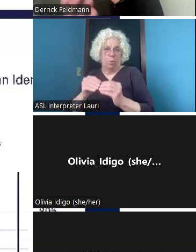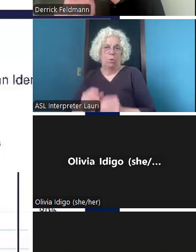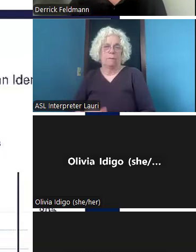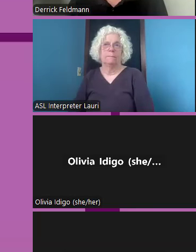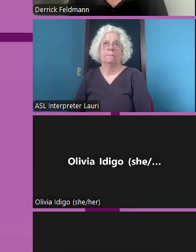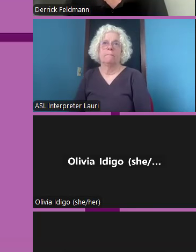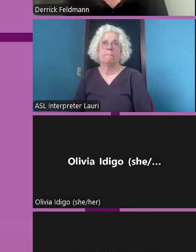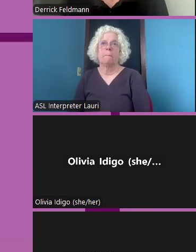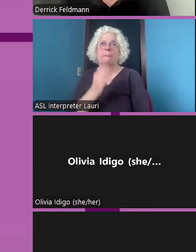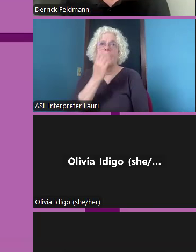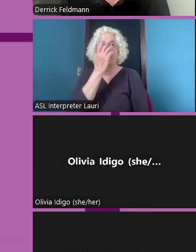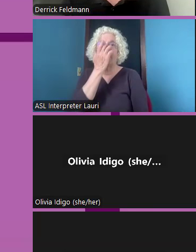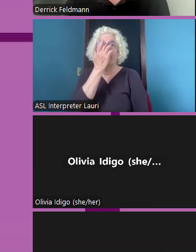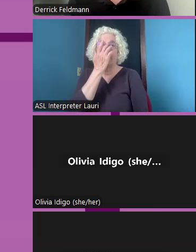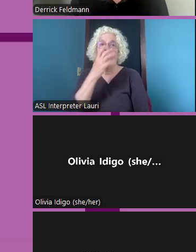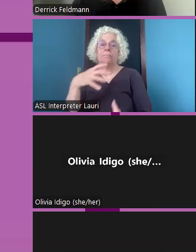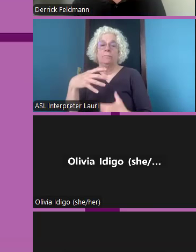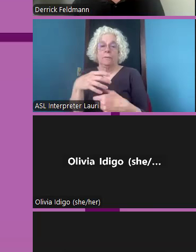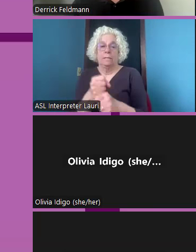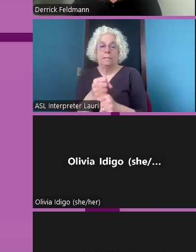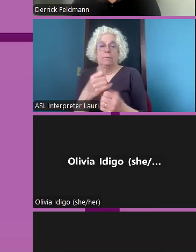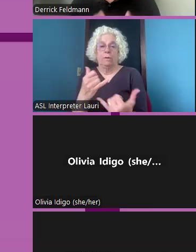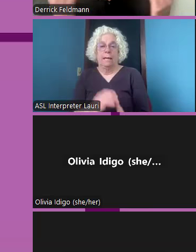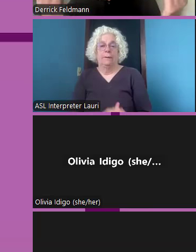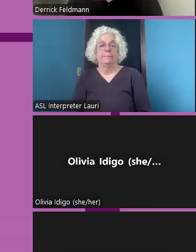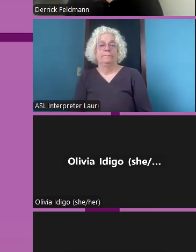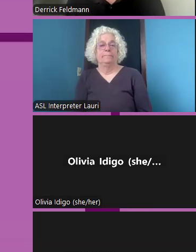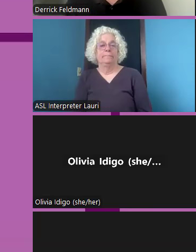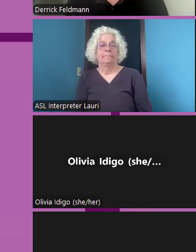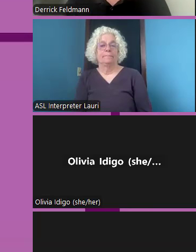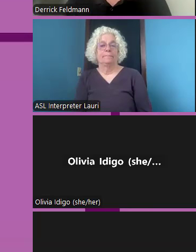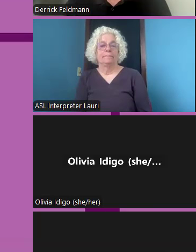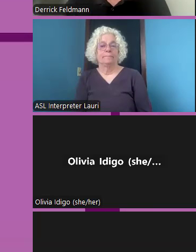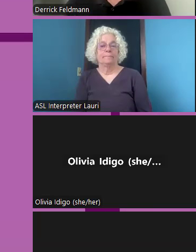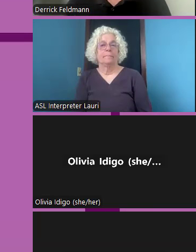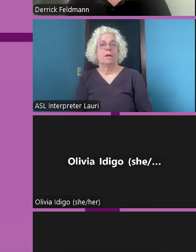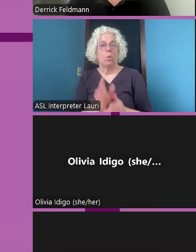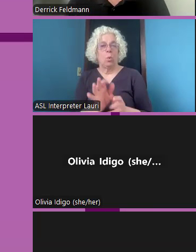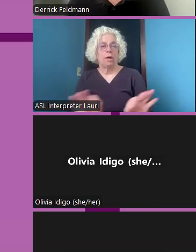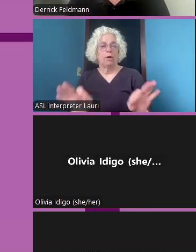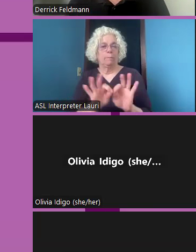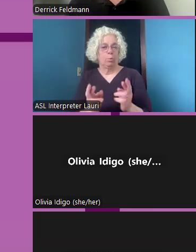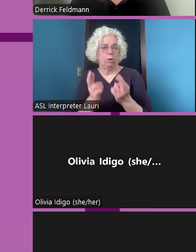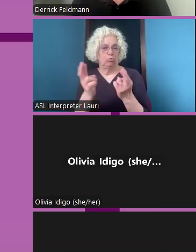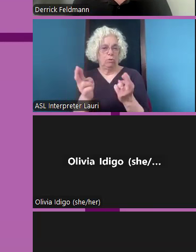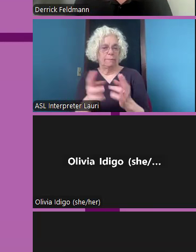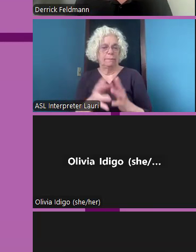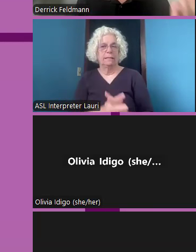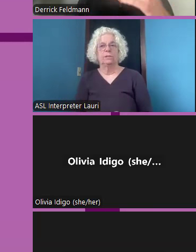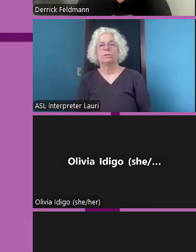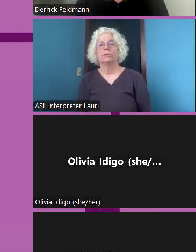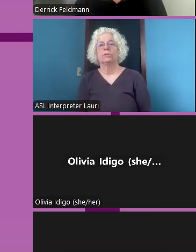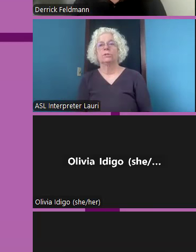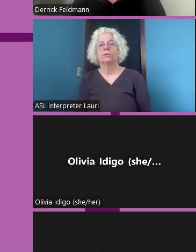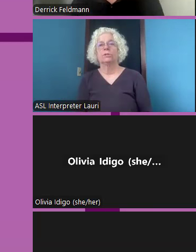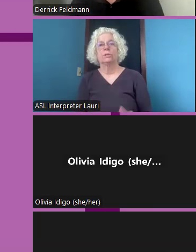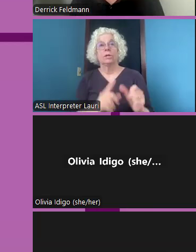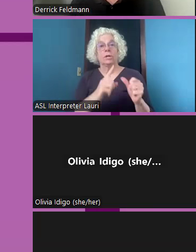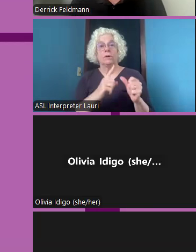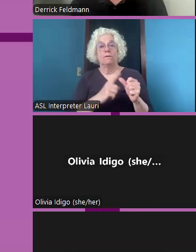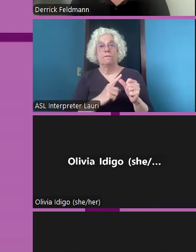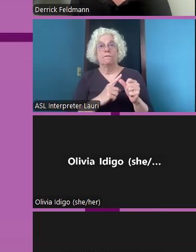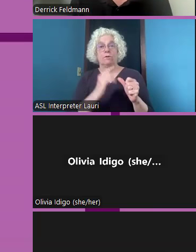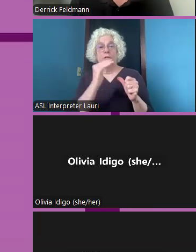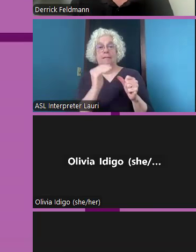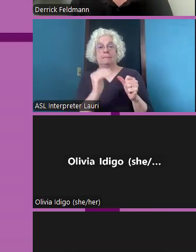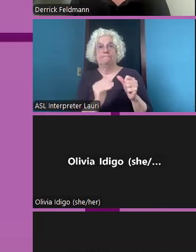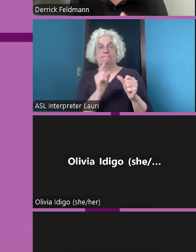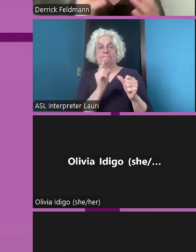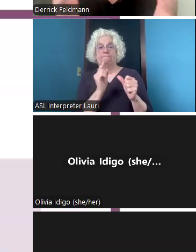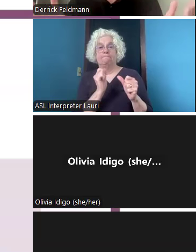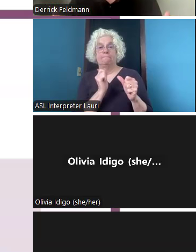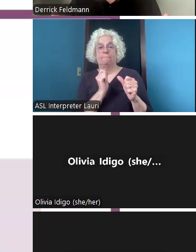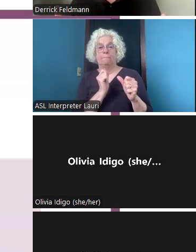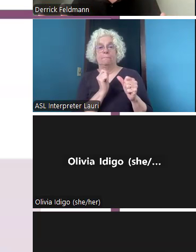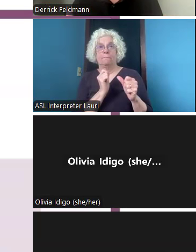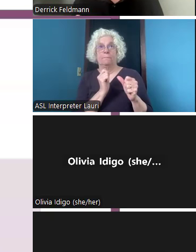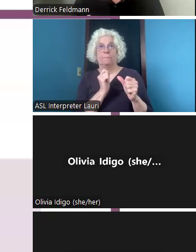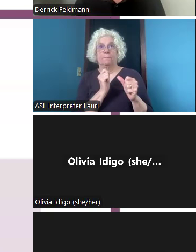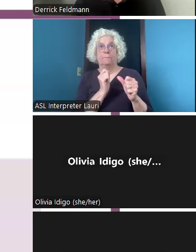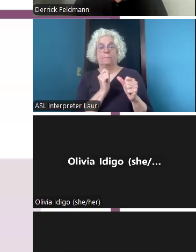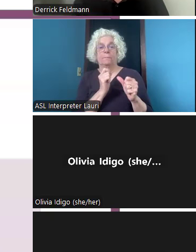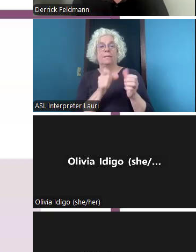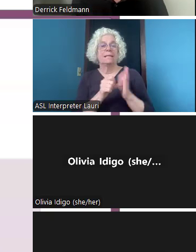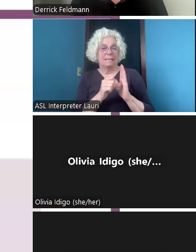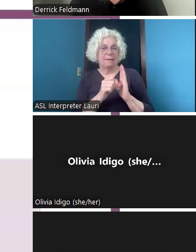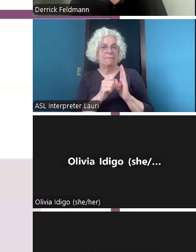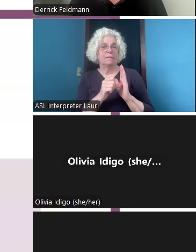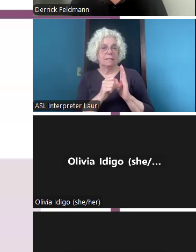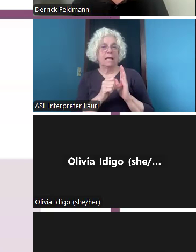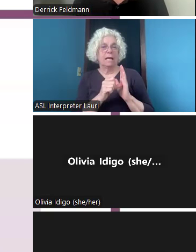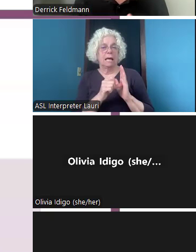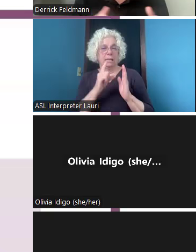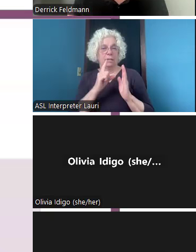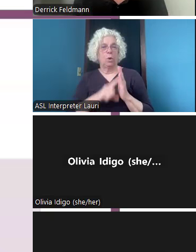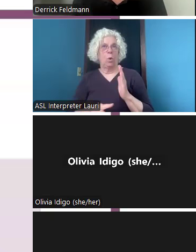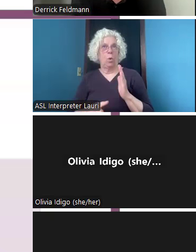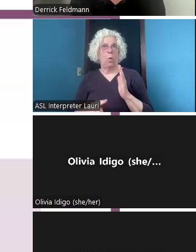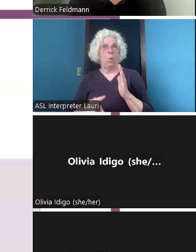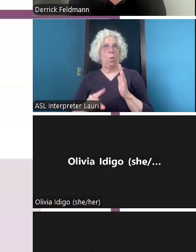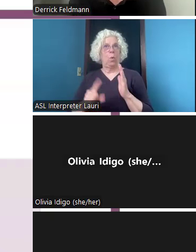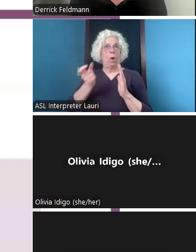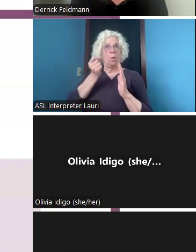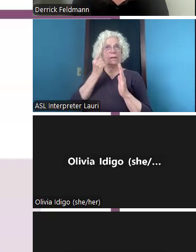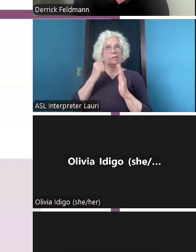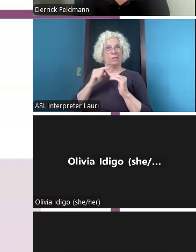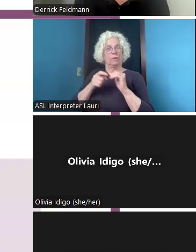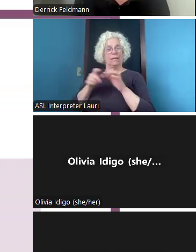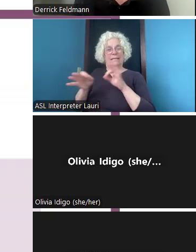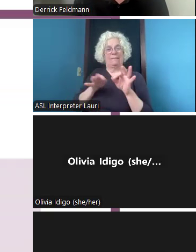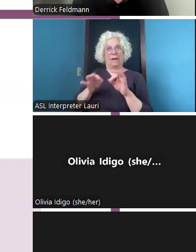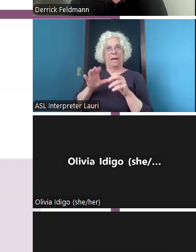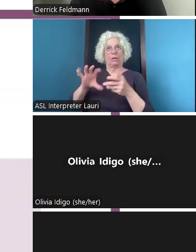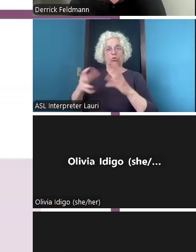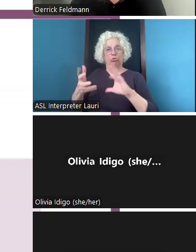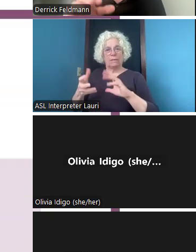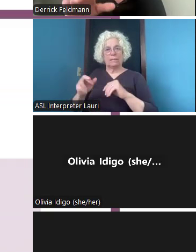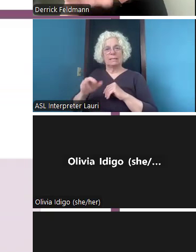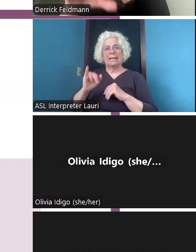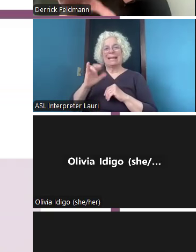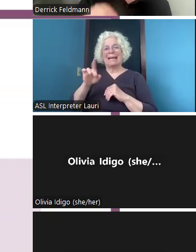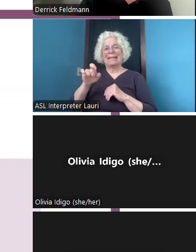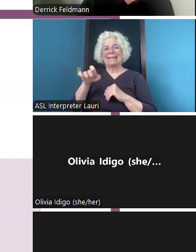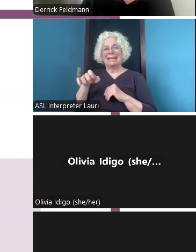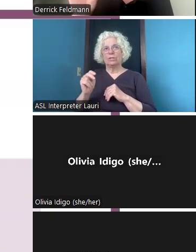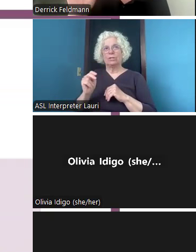Next slide, please. So let me call it sort of finish here with some key recommendations. The first one is being on the next slide here and this really dives just, you know, reinforcing what we heard in defining crisis and ideation and essentially trying to understand what we heard.